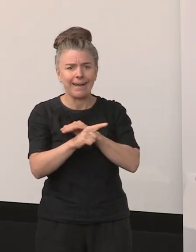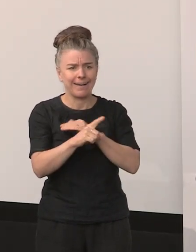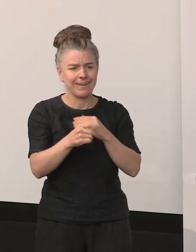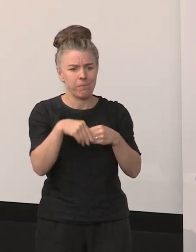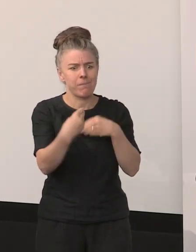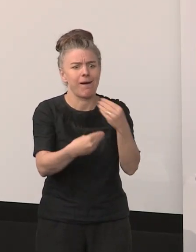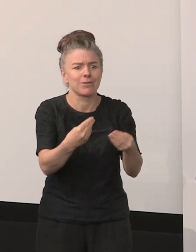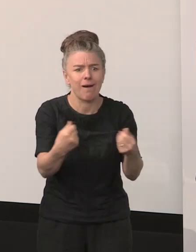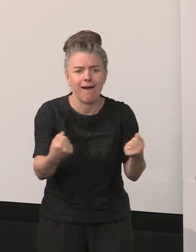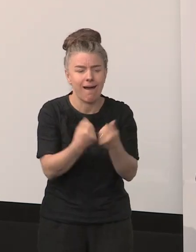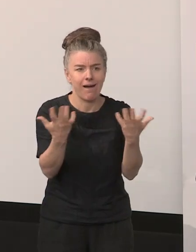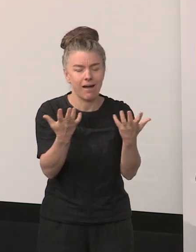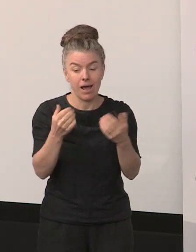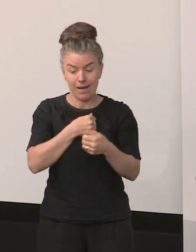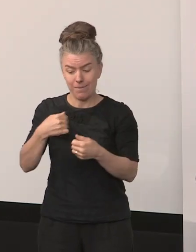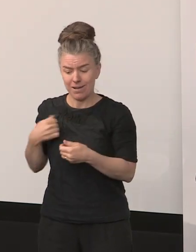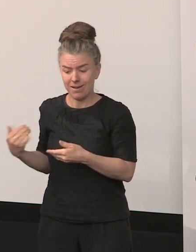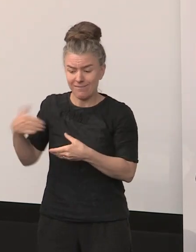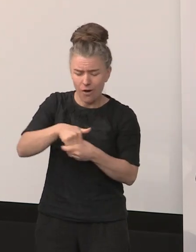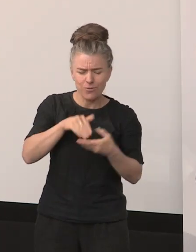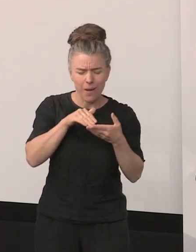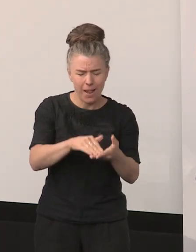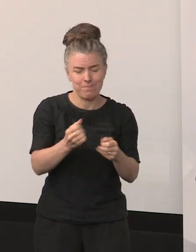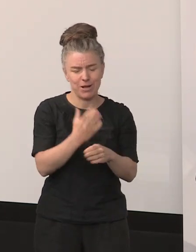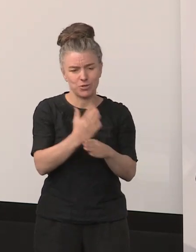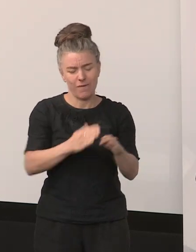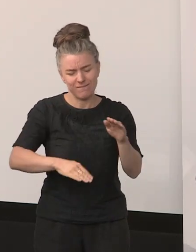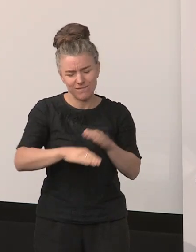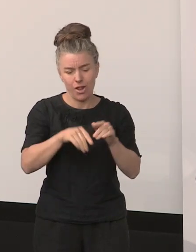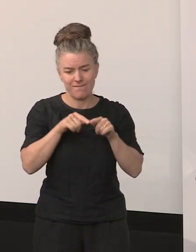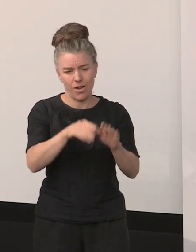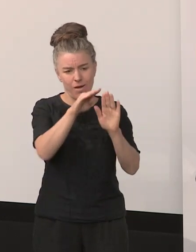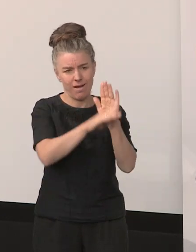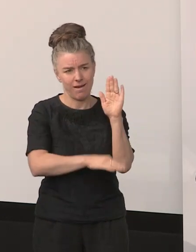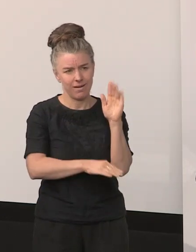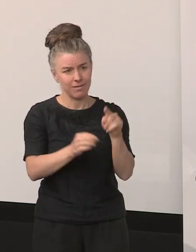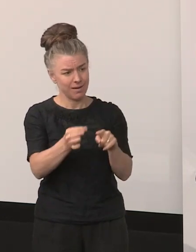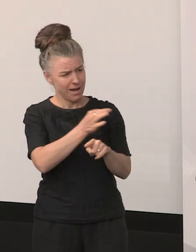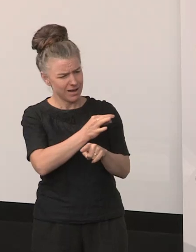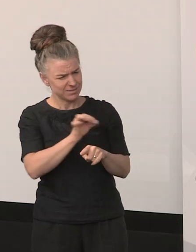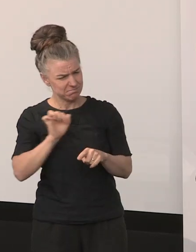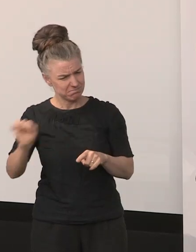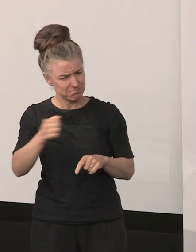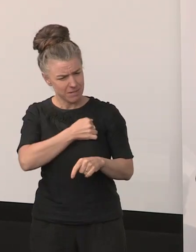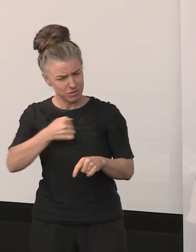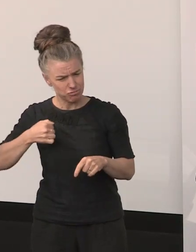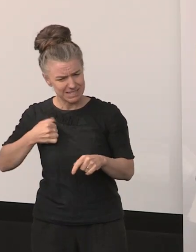the additional resources that the military can bring to that will just again help with ensuring that the processes and protocols are all